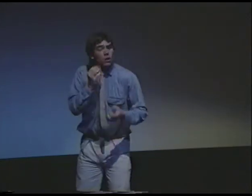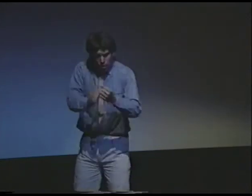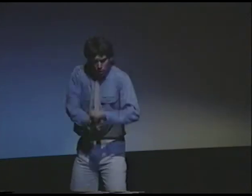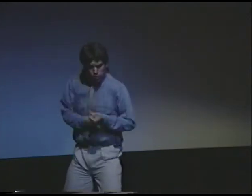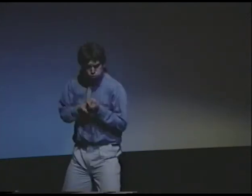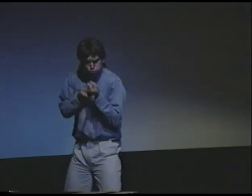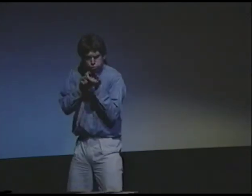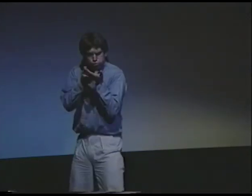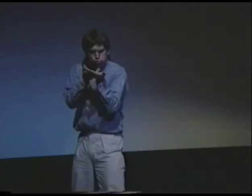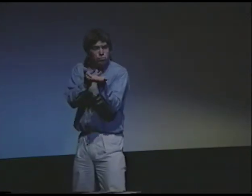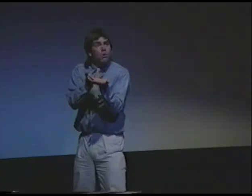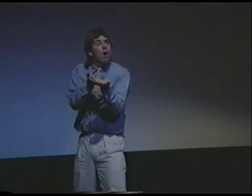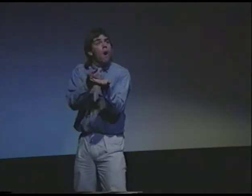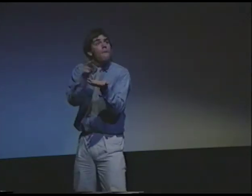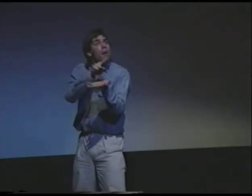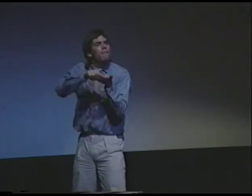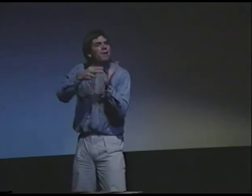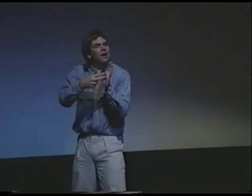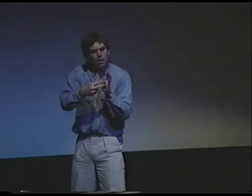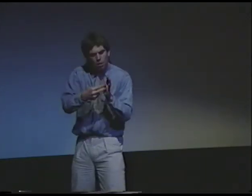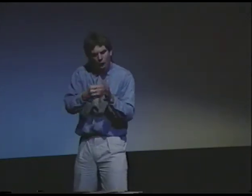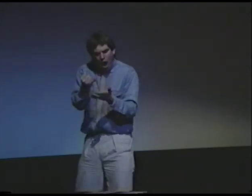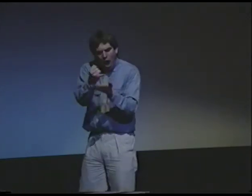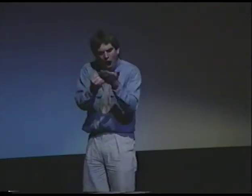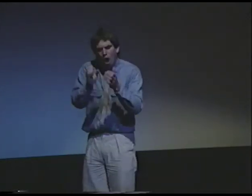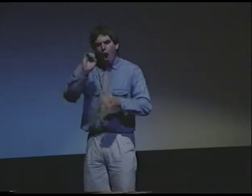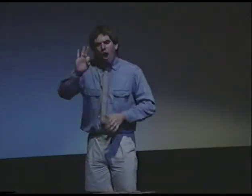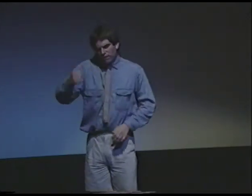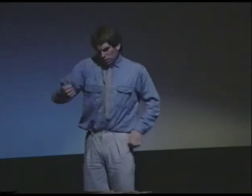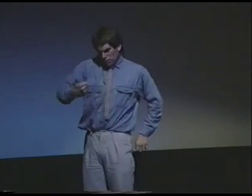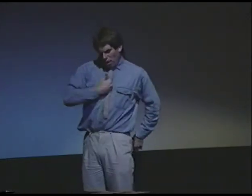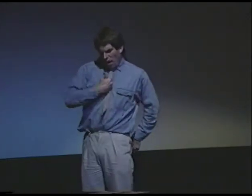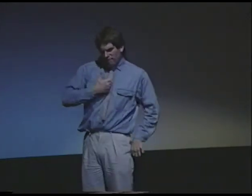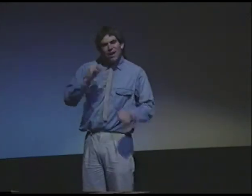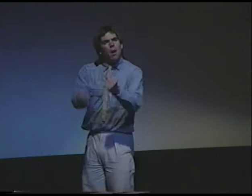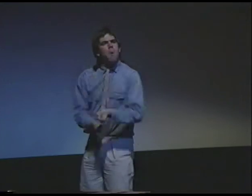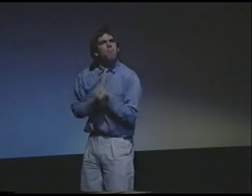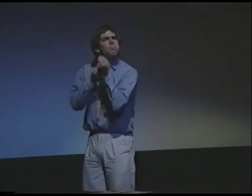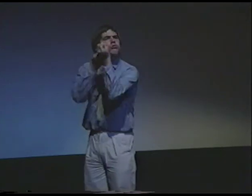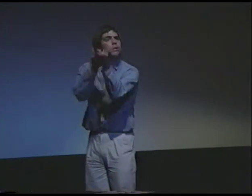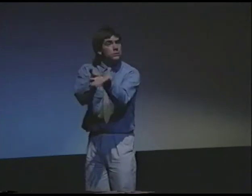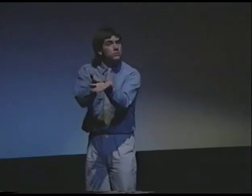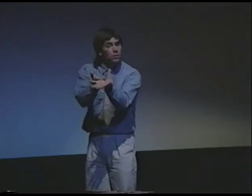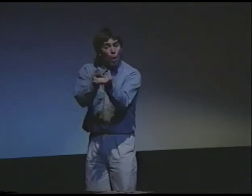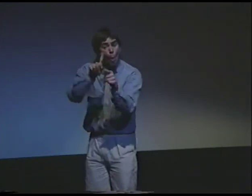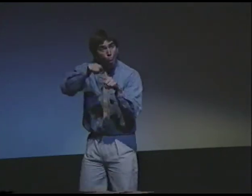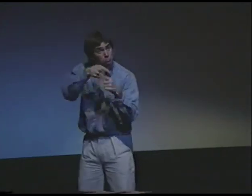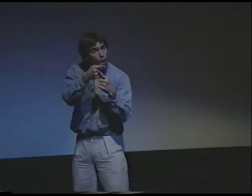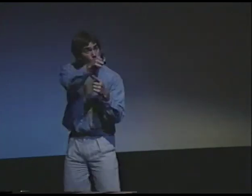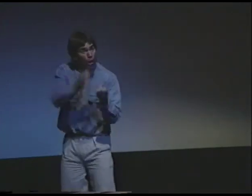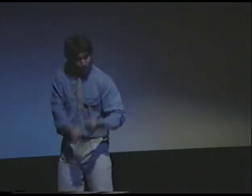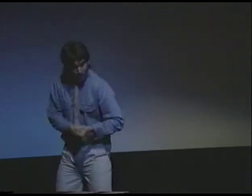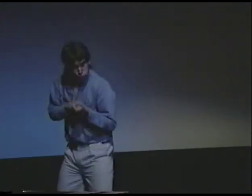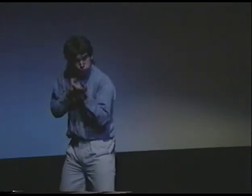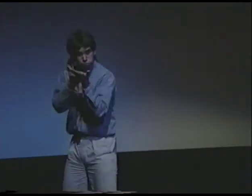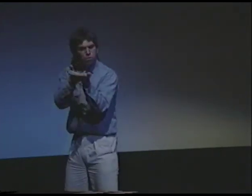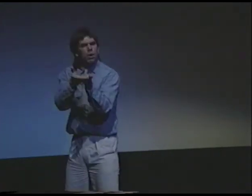And poetry is an expression of your experience. It means the art of self-expression.